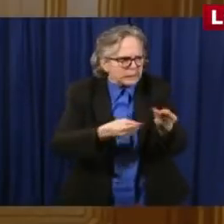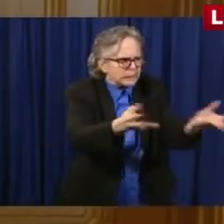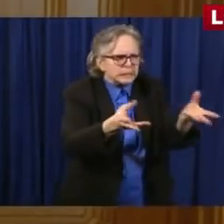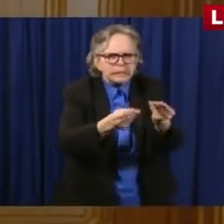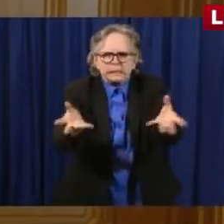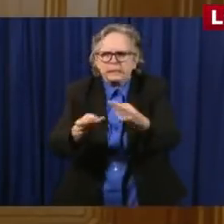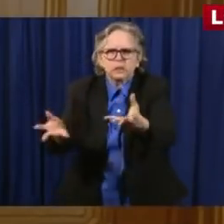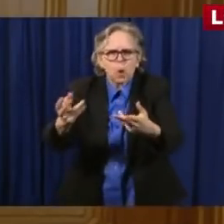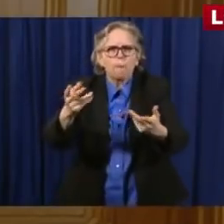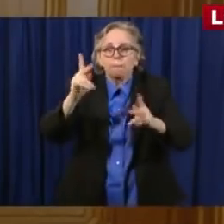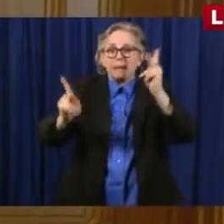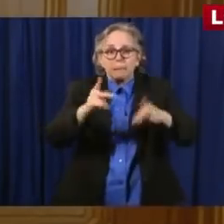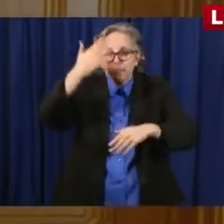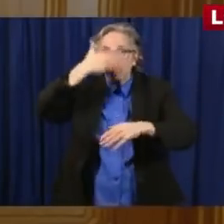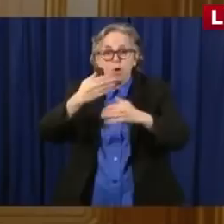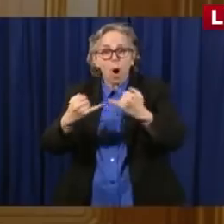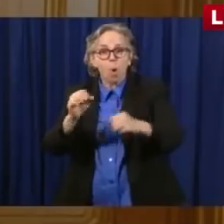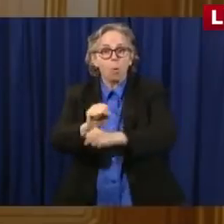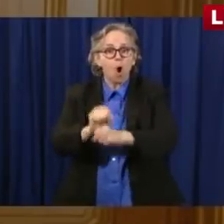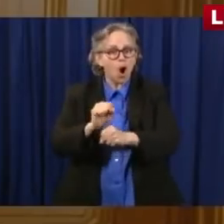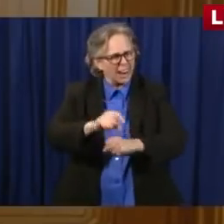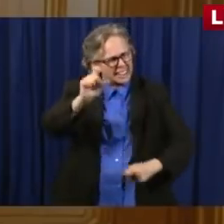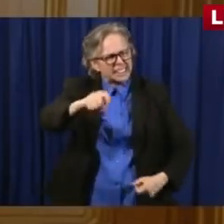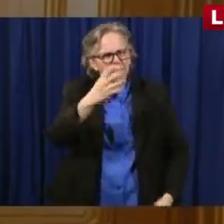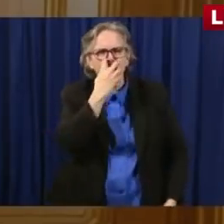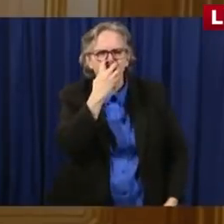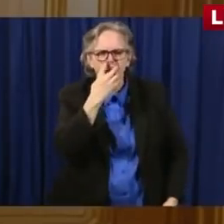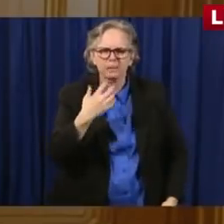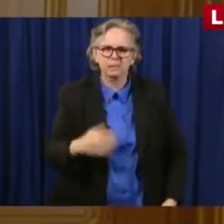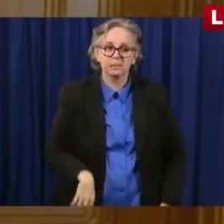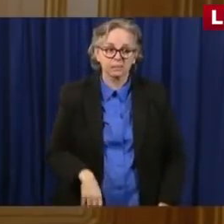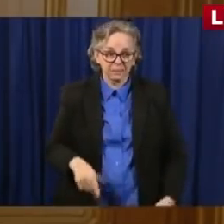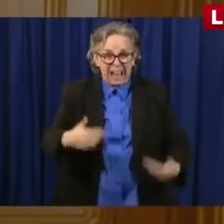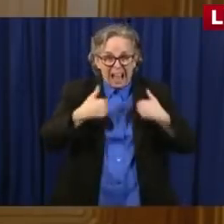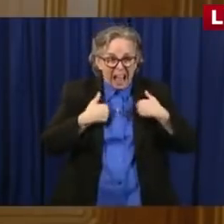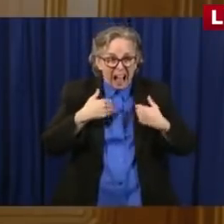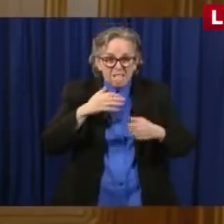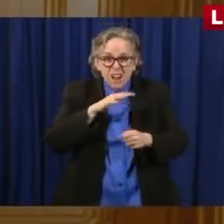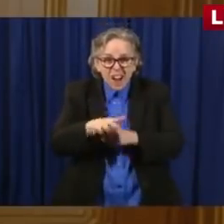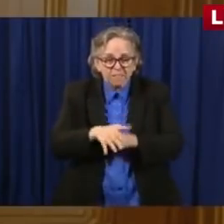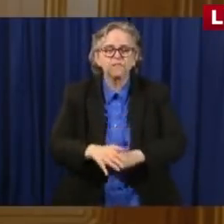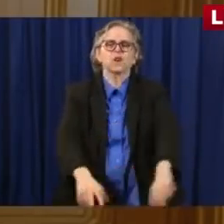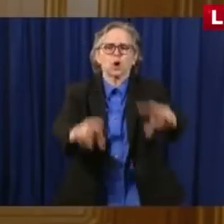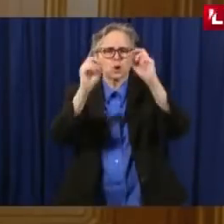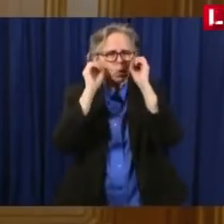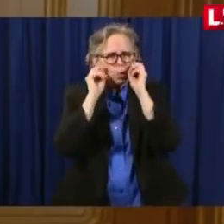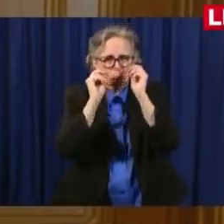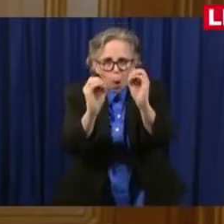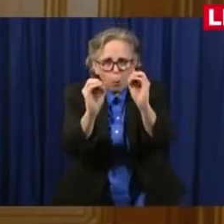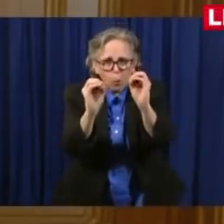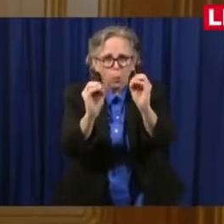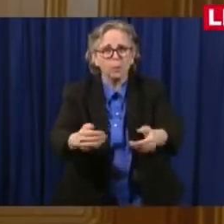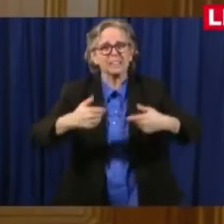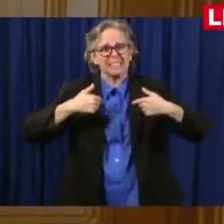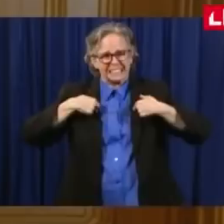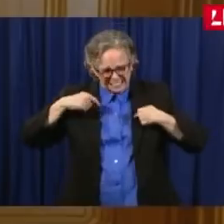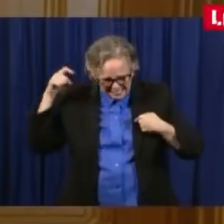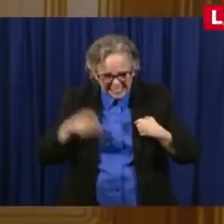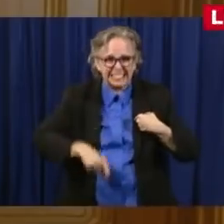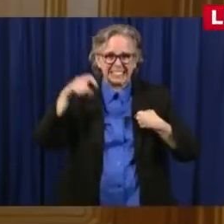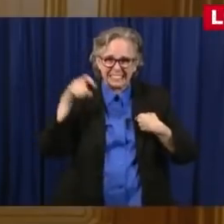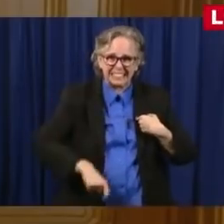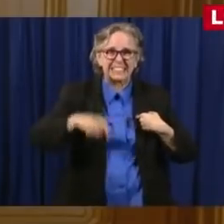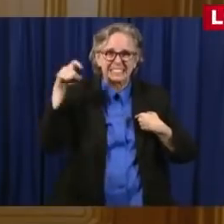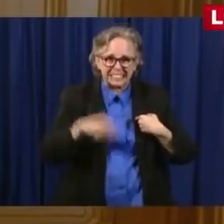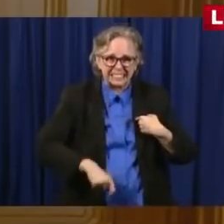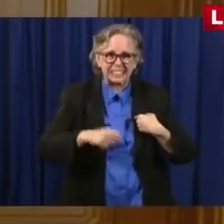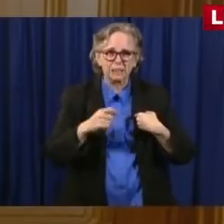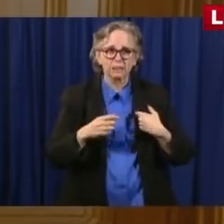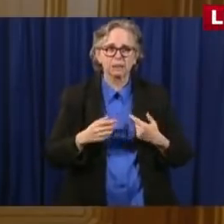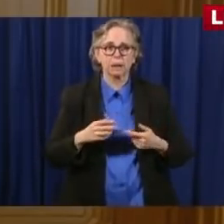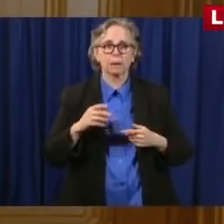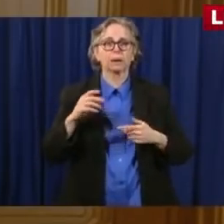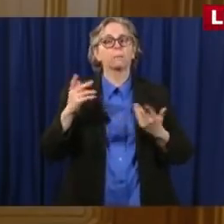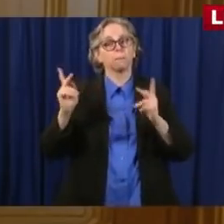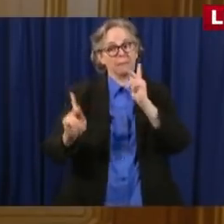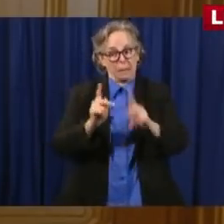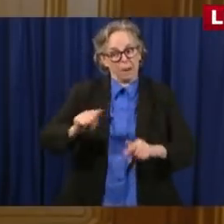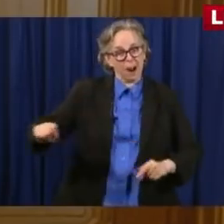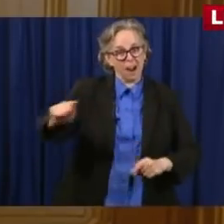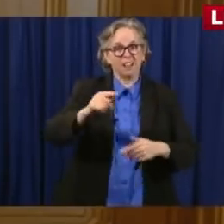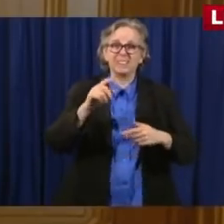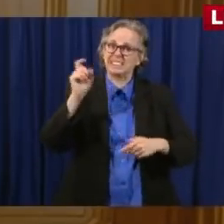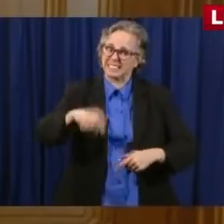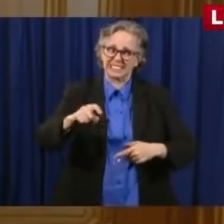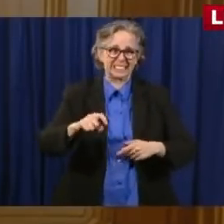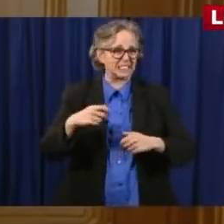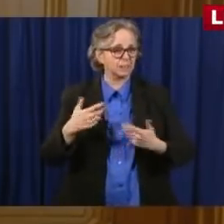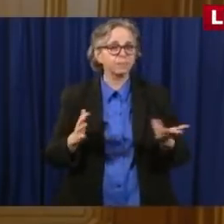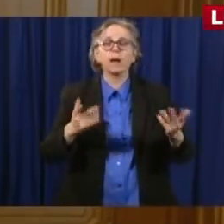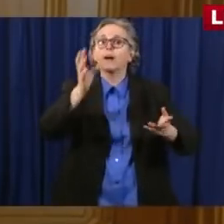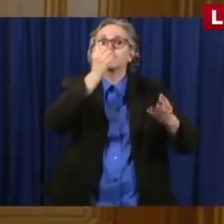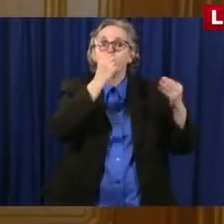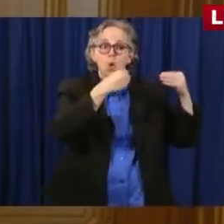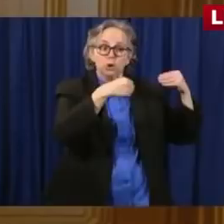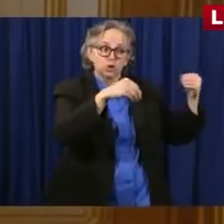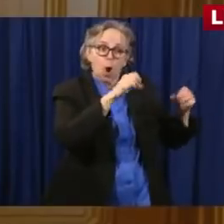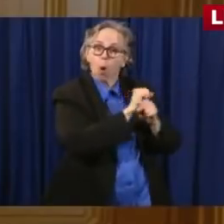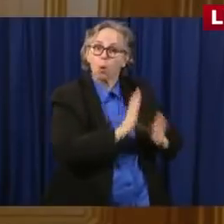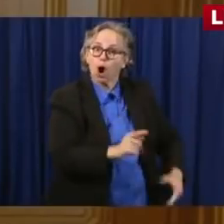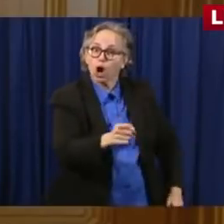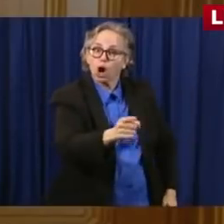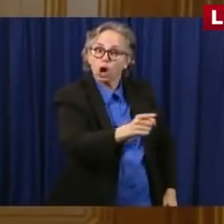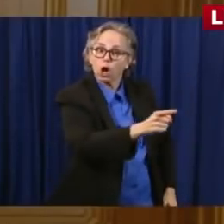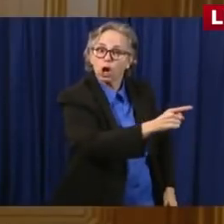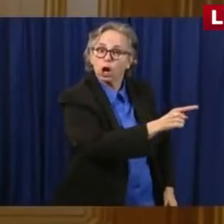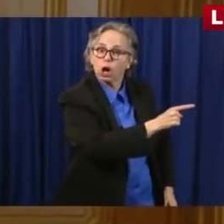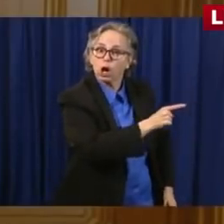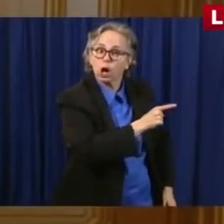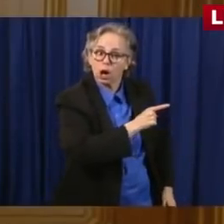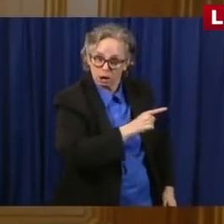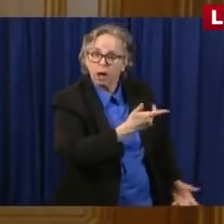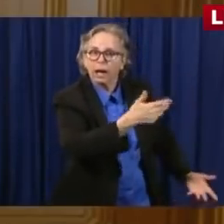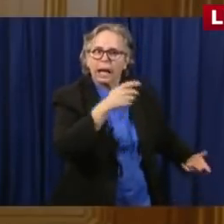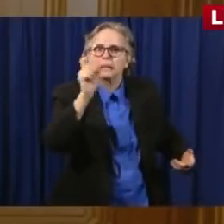WE ARE TRYING TO DISTRIBUTE THEM WHERE IT IS APPROPRIATE, WHERE THE NEED IS THE MOST, BUT WE ARE A LONG WAY FROM BEING ABLE TO GIVE THE APPROPRIATE PROTECTION TO EVERYONE OUT THERE NEEDS IT.